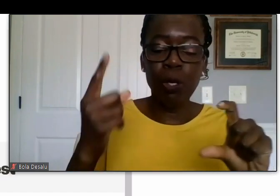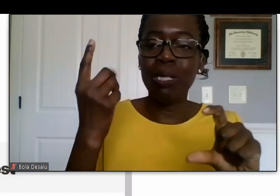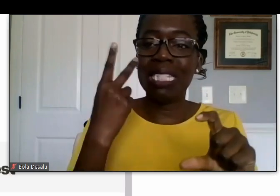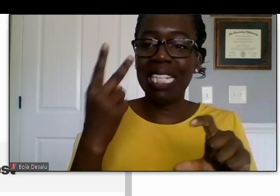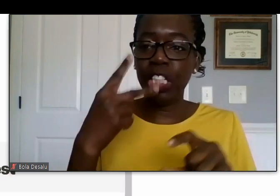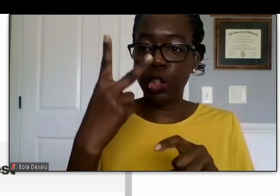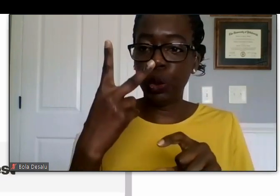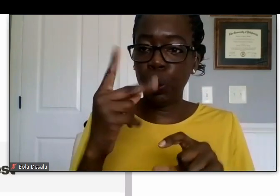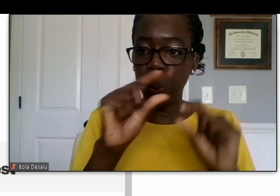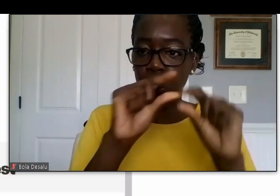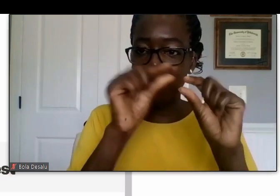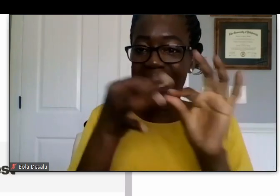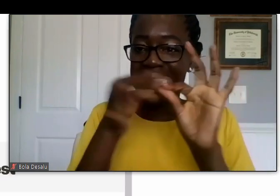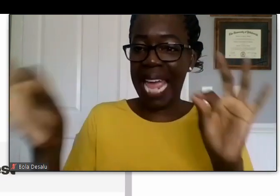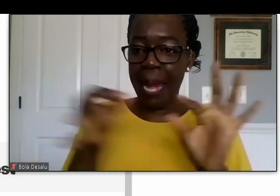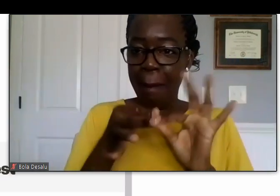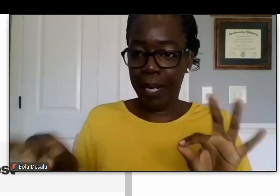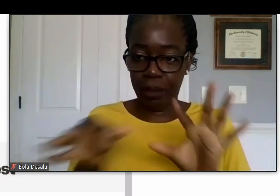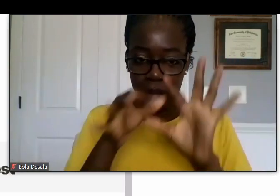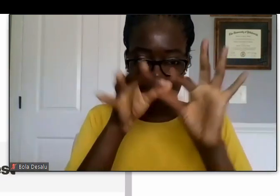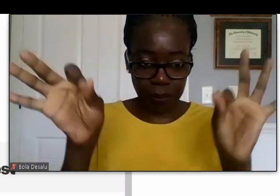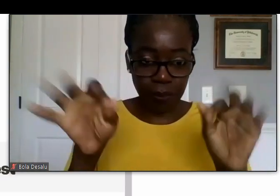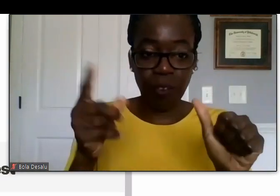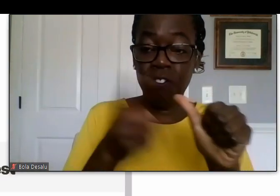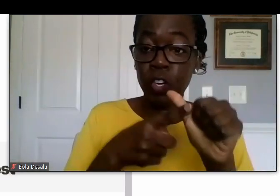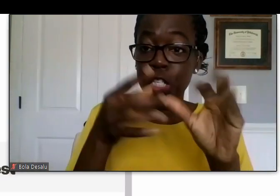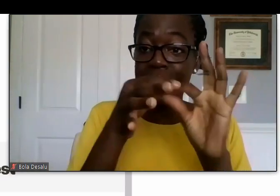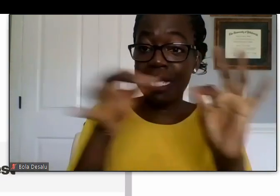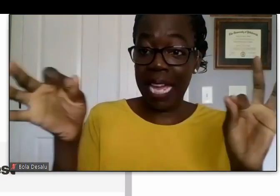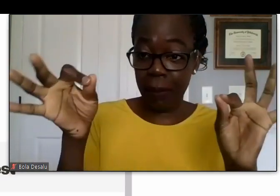Now on the very bottom you see there's two statements.